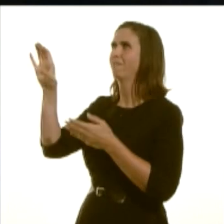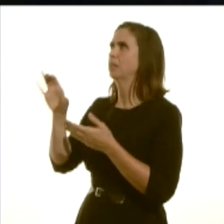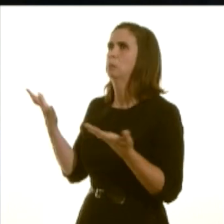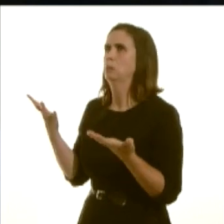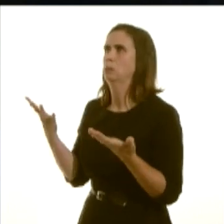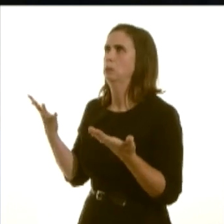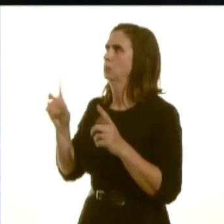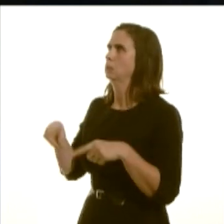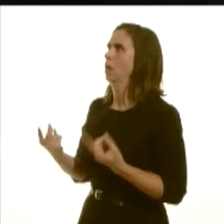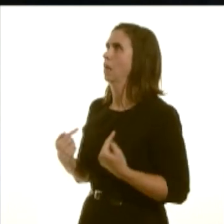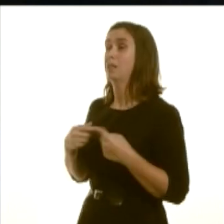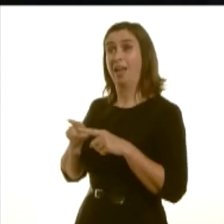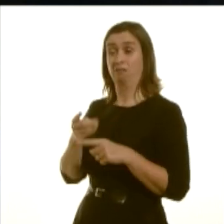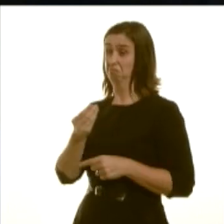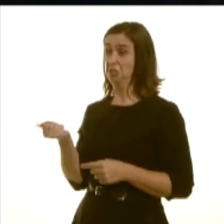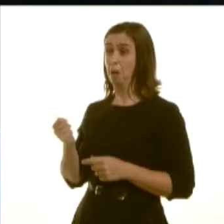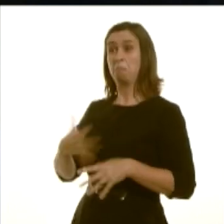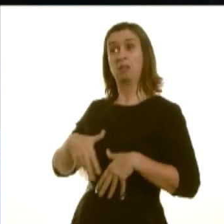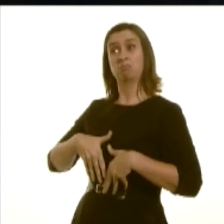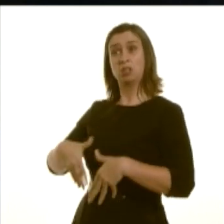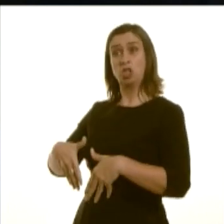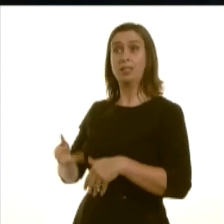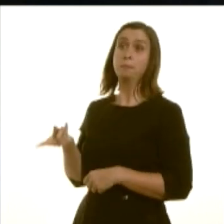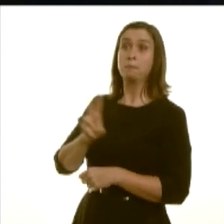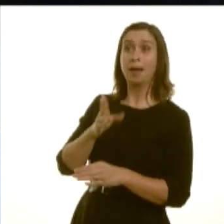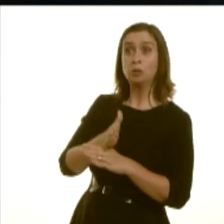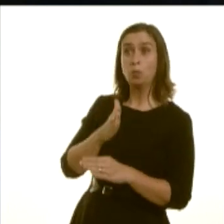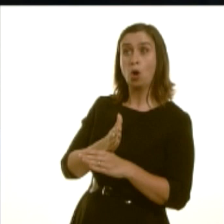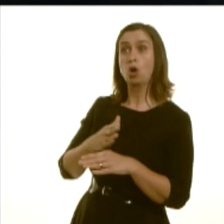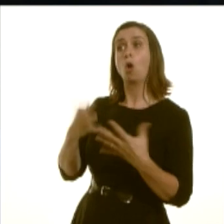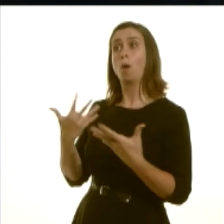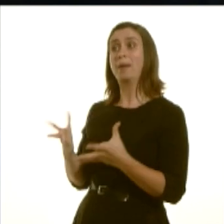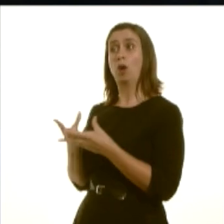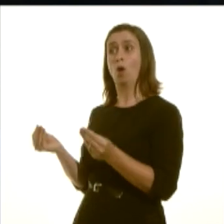for those returning to work, maybe after maternity leave or other career breaks. What steps,